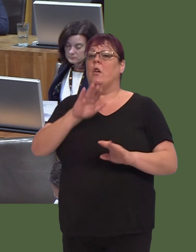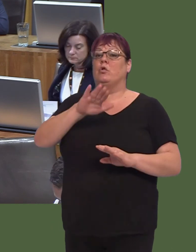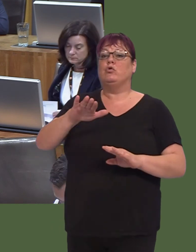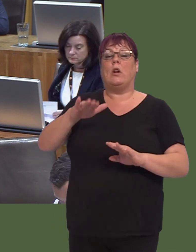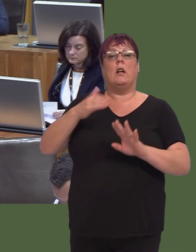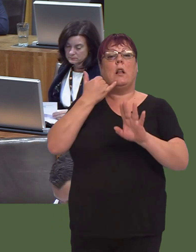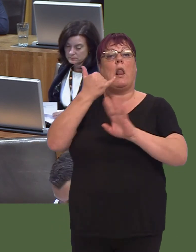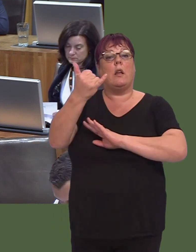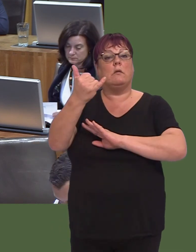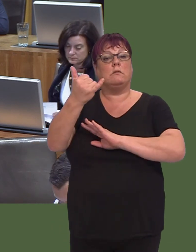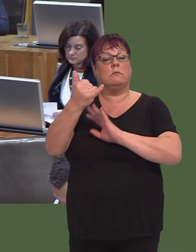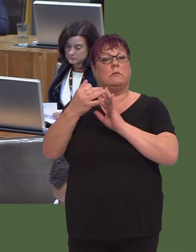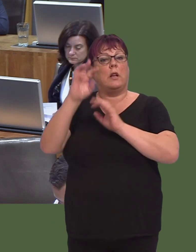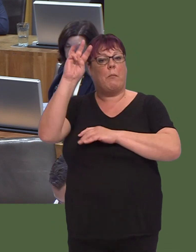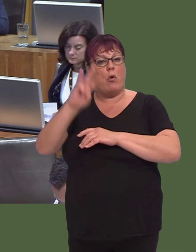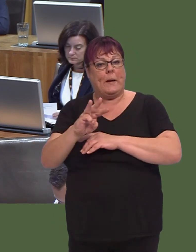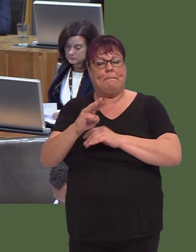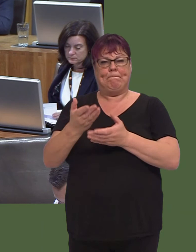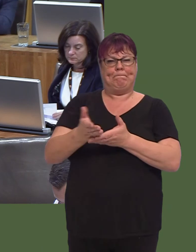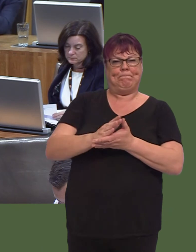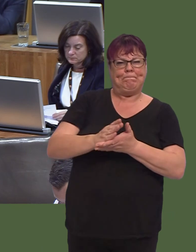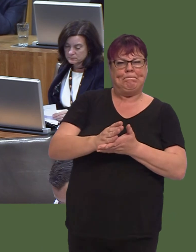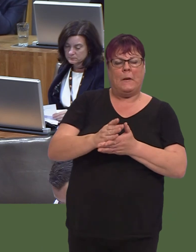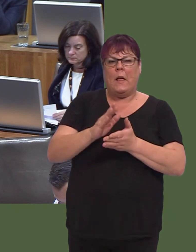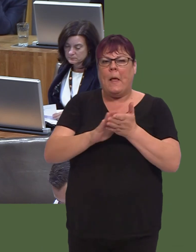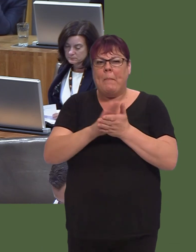In terms of Childline Cymru, what's not clear, and never can be clear with these things,